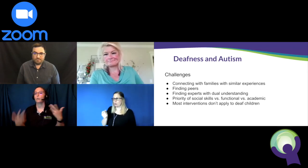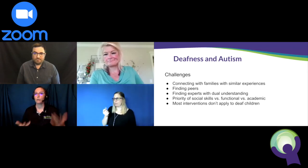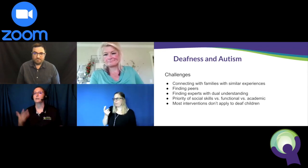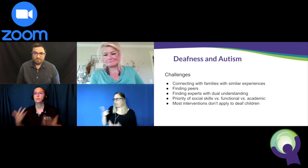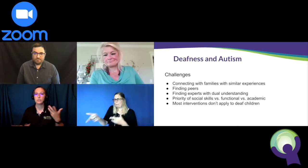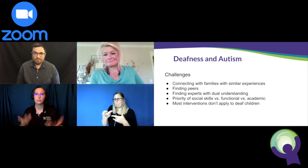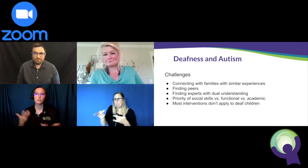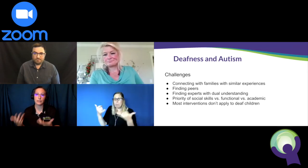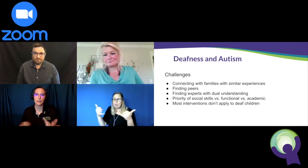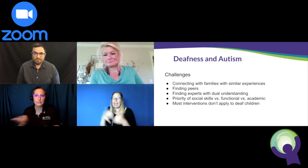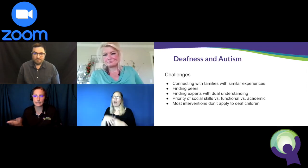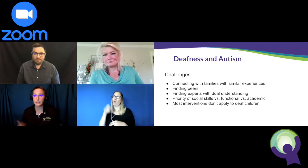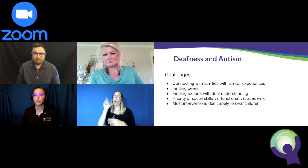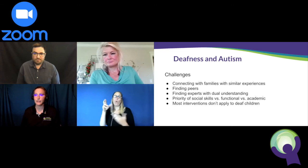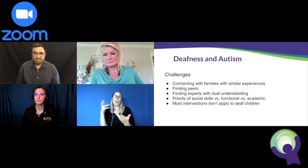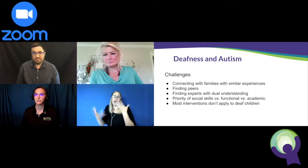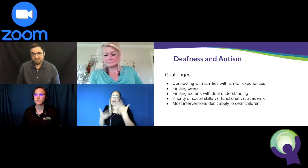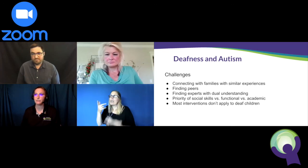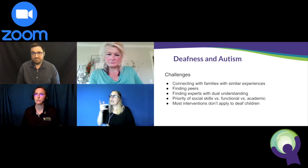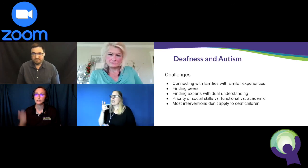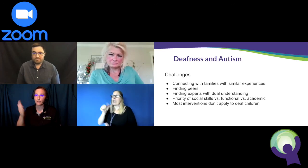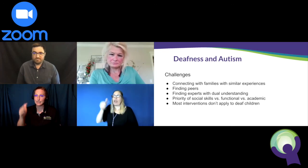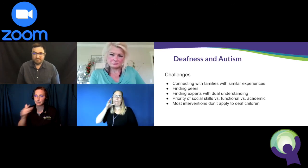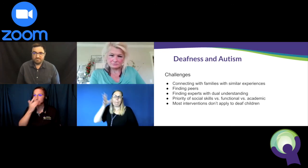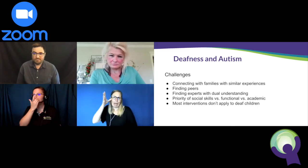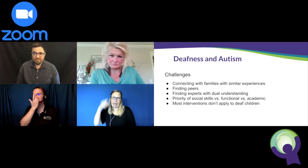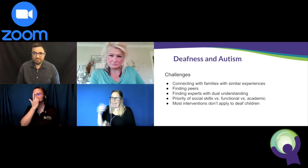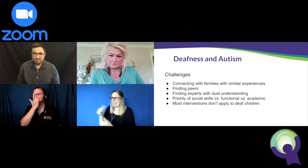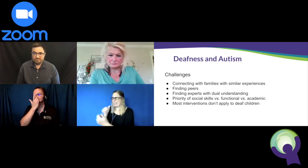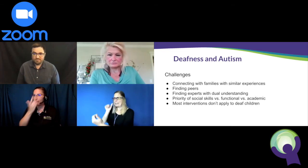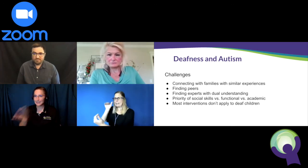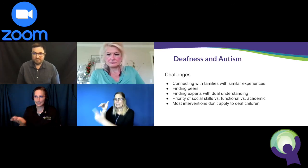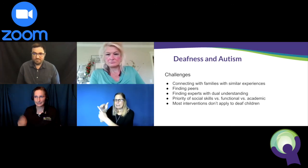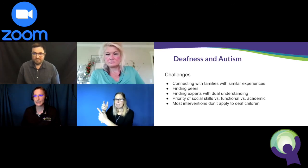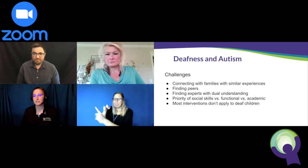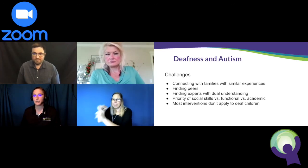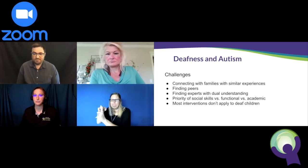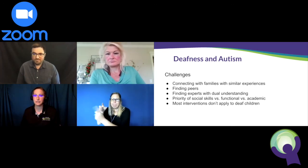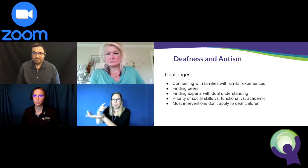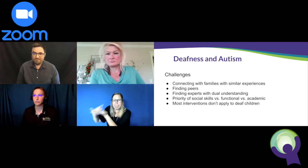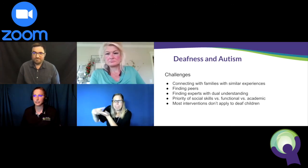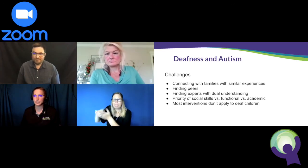Or who who I can bounce things off of? That can be very difficult. So finding peers, finding the experts with dual